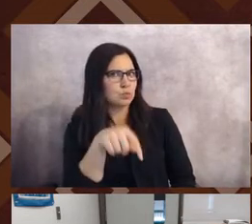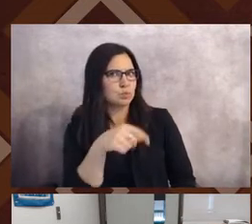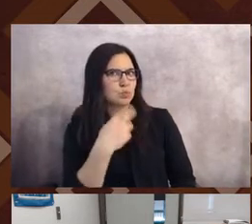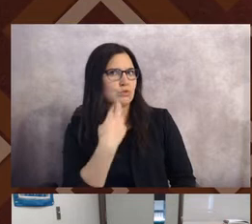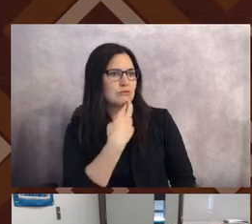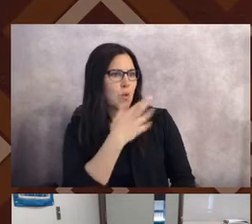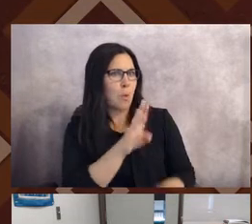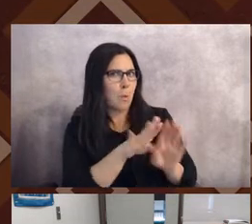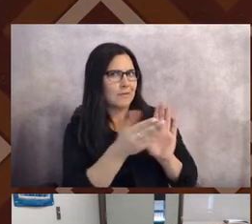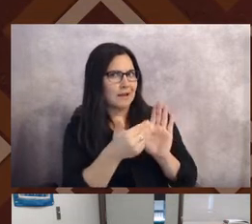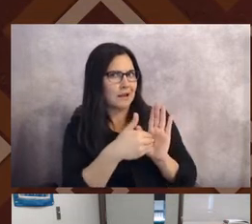that restaurant?